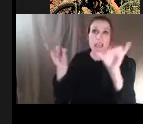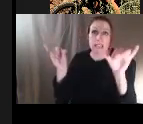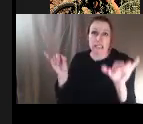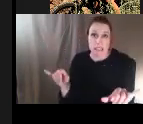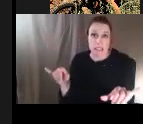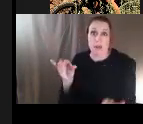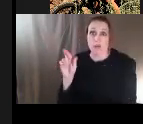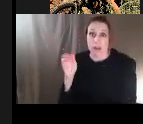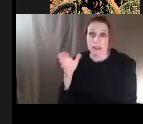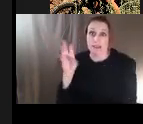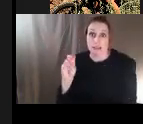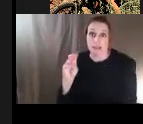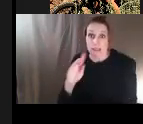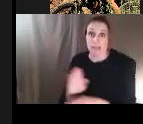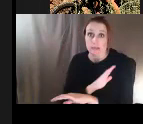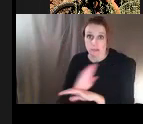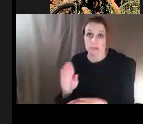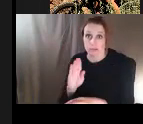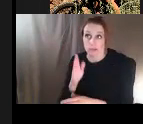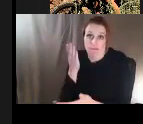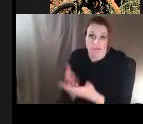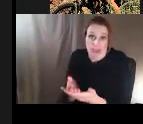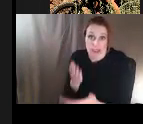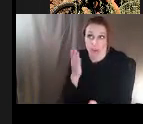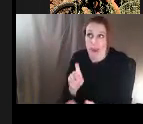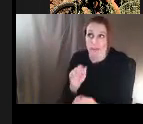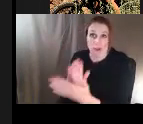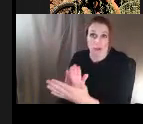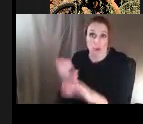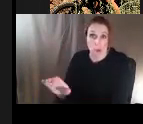with it". And that putting an end to these unnecessary deaths